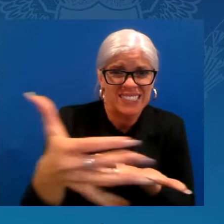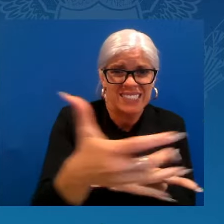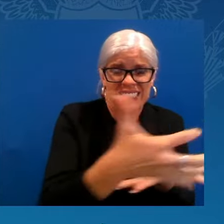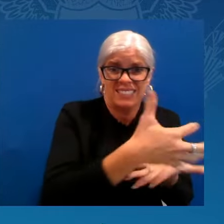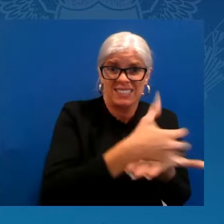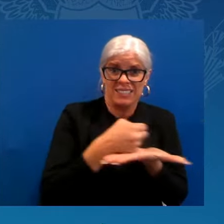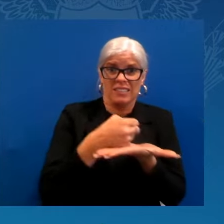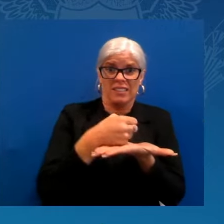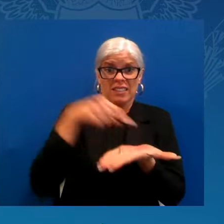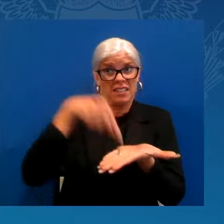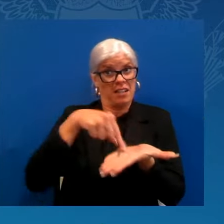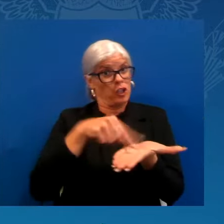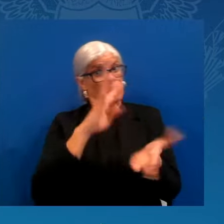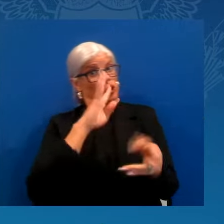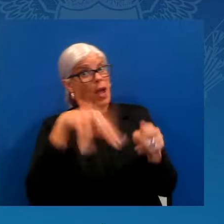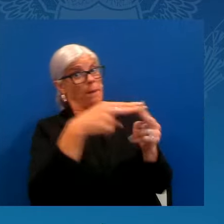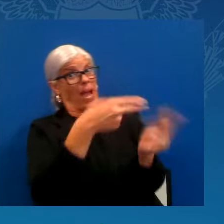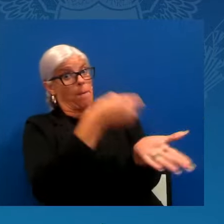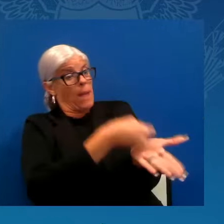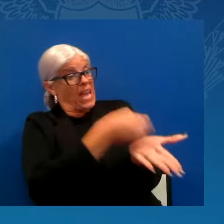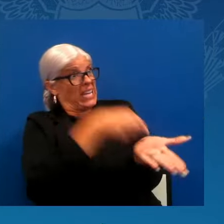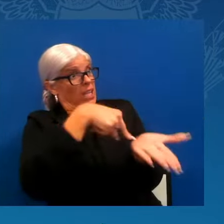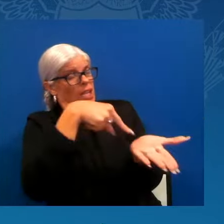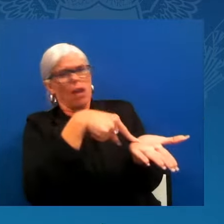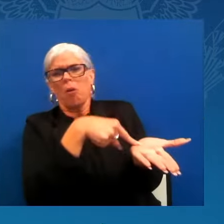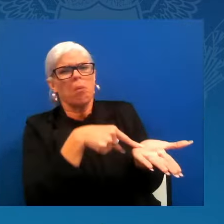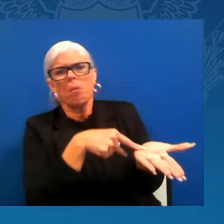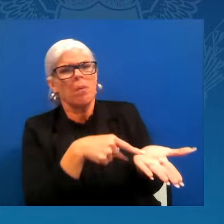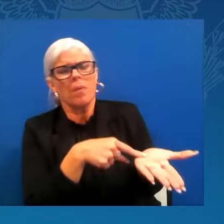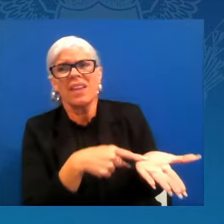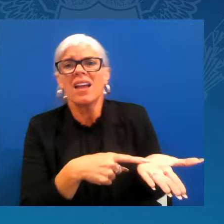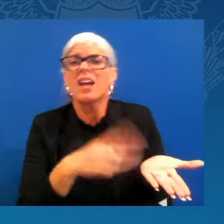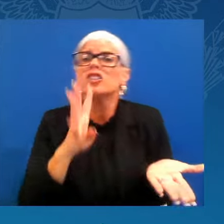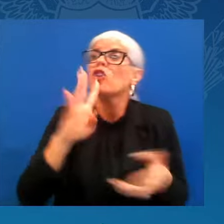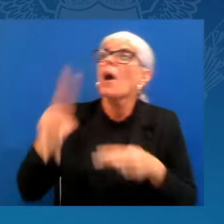to the importance of building the state of Israel.